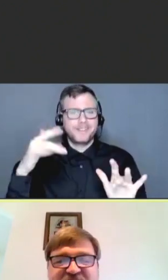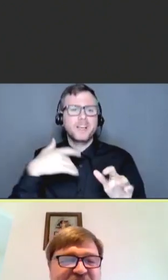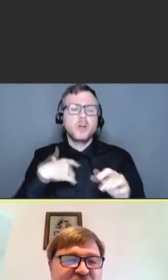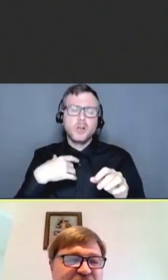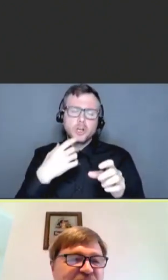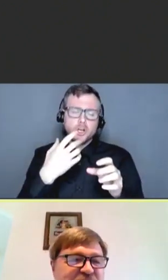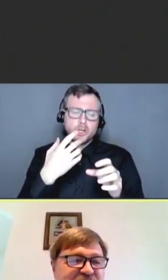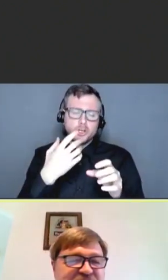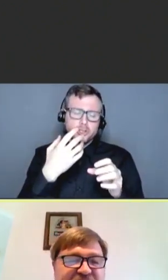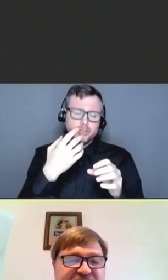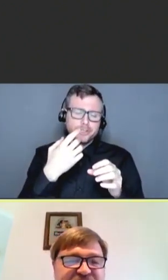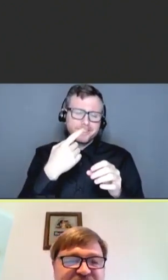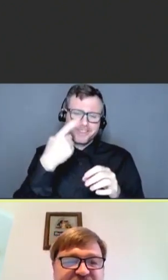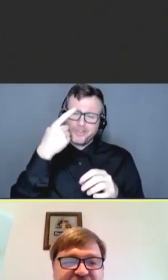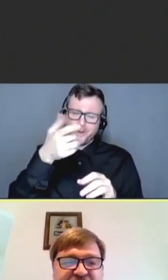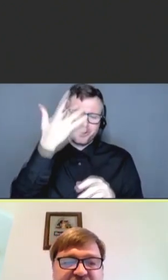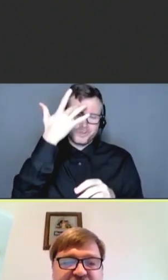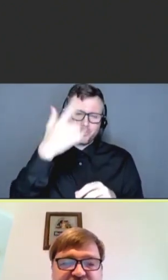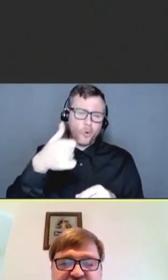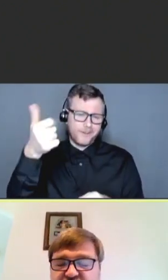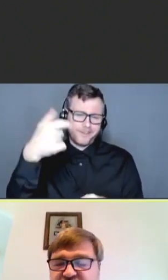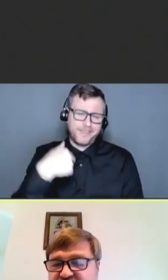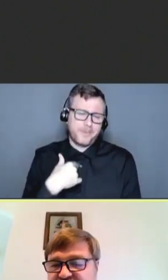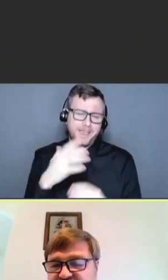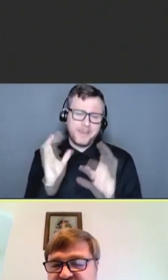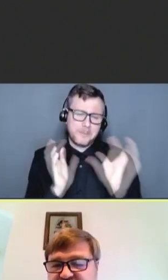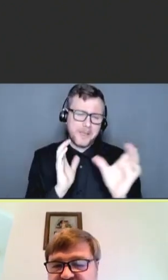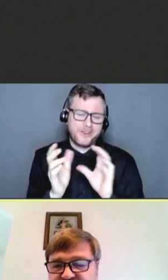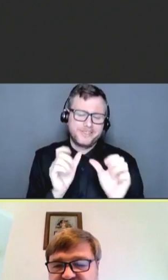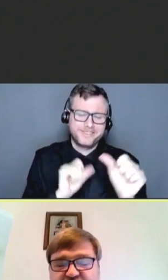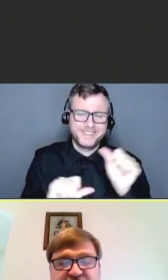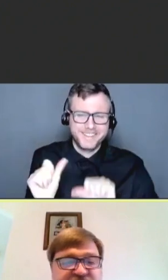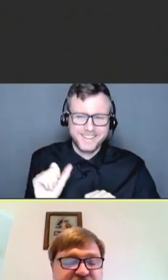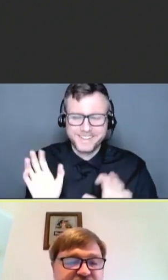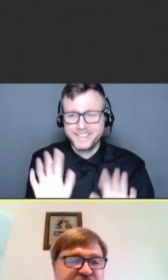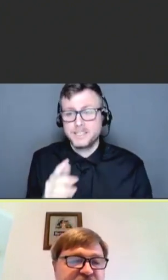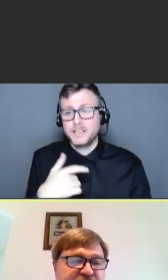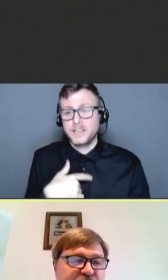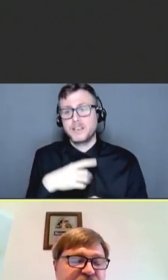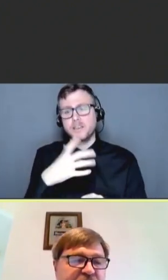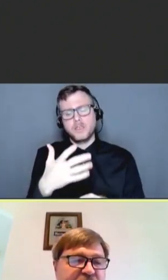I think, when it comes to science, and I've appreciated the robust discussion that we've had.